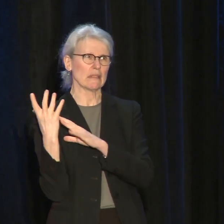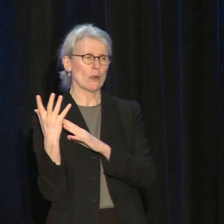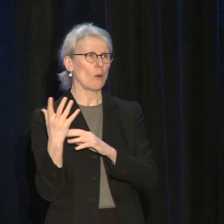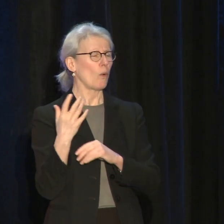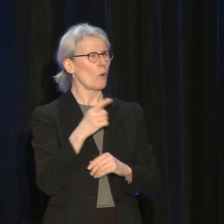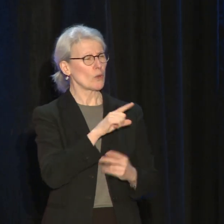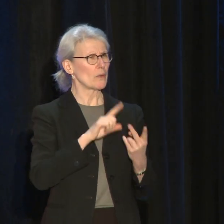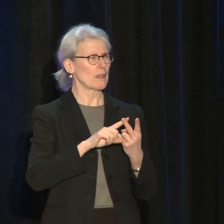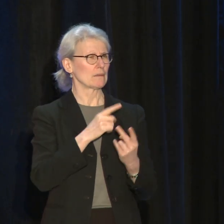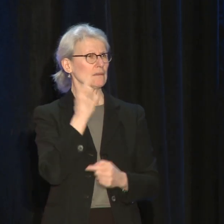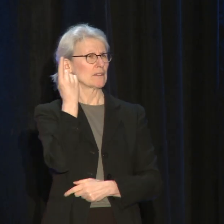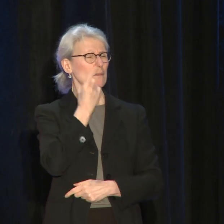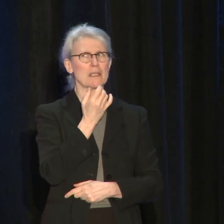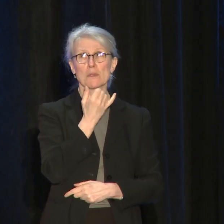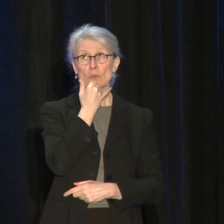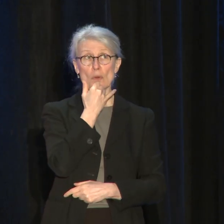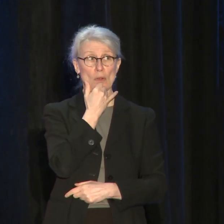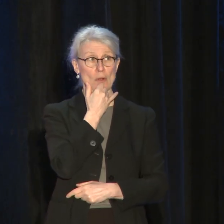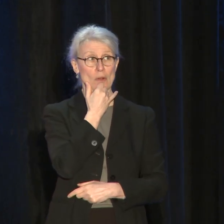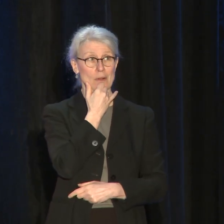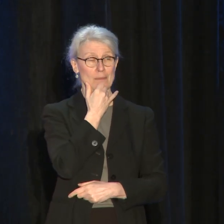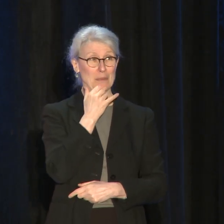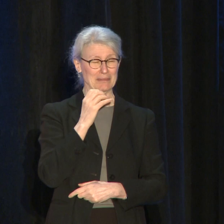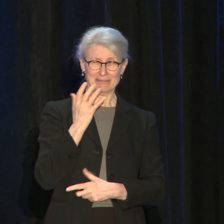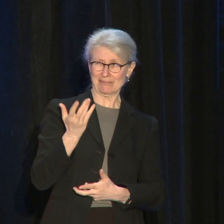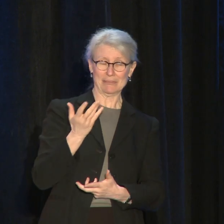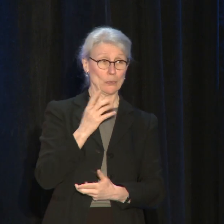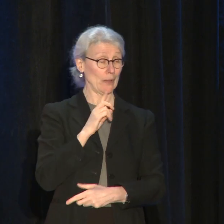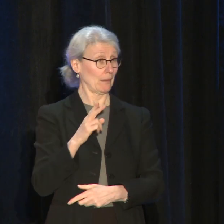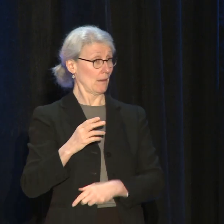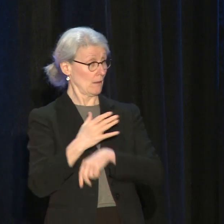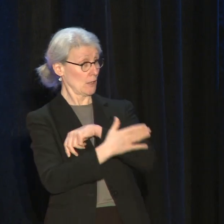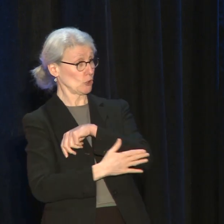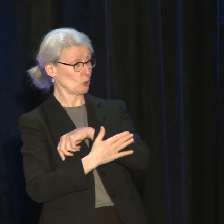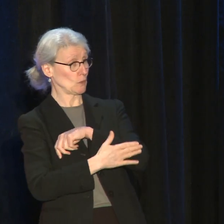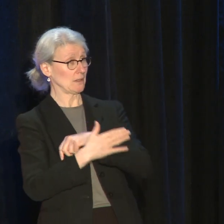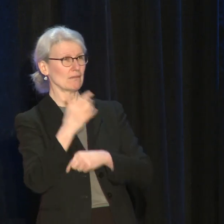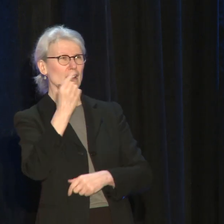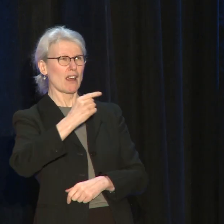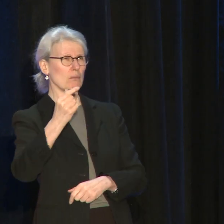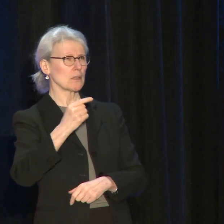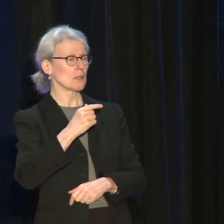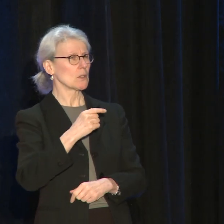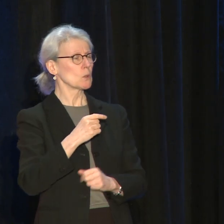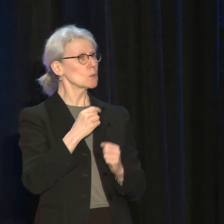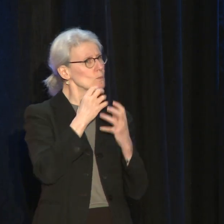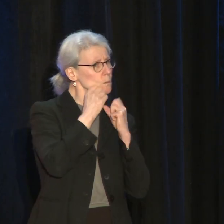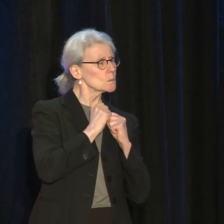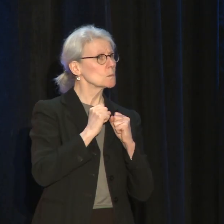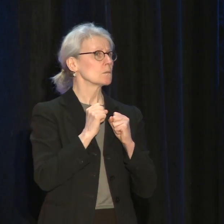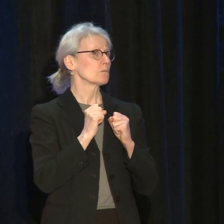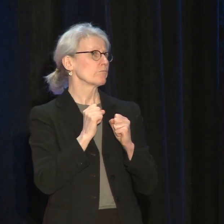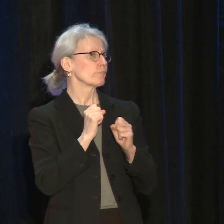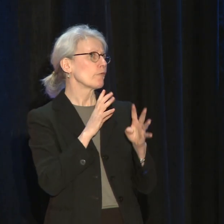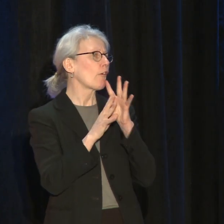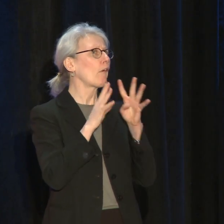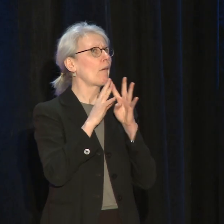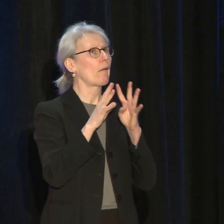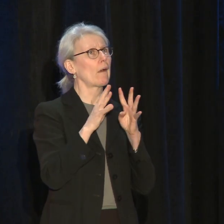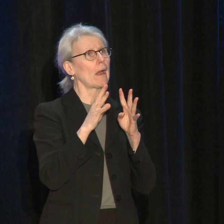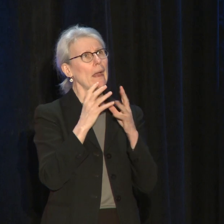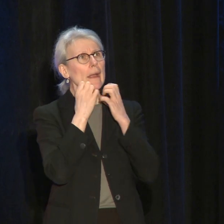something is terribly wrong with a nation that addresses the needs of children by investigating